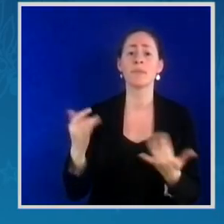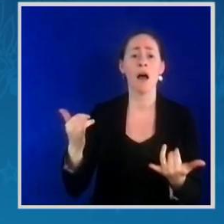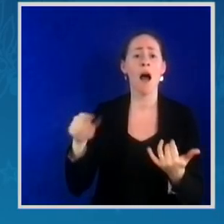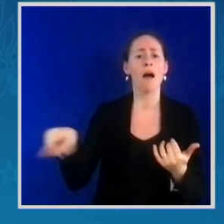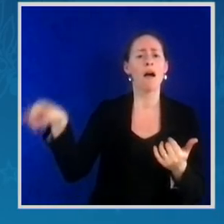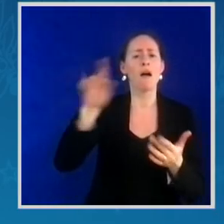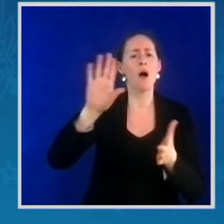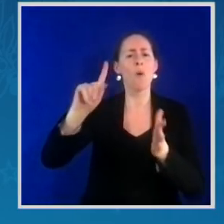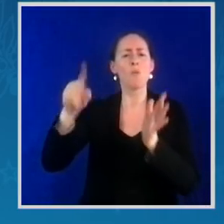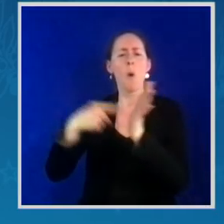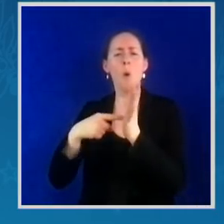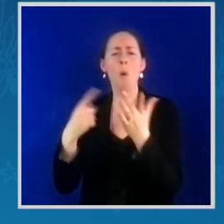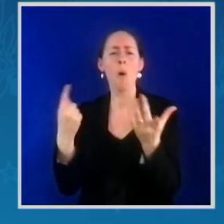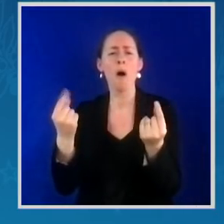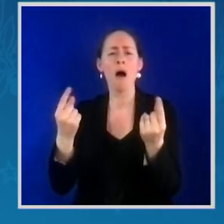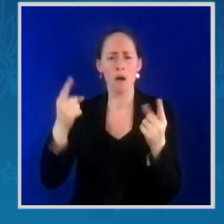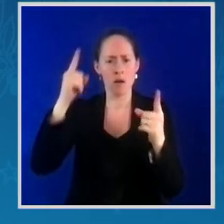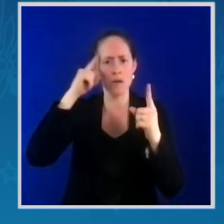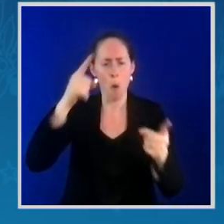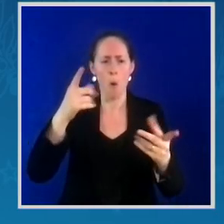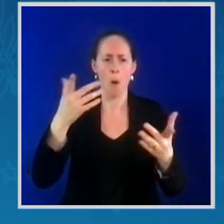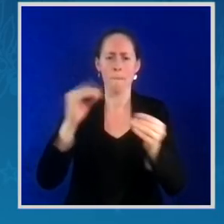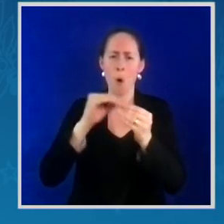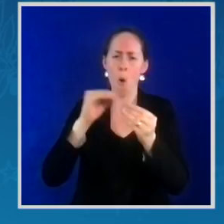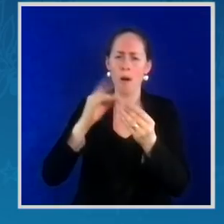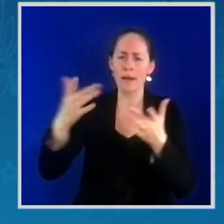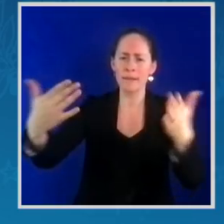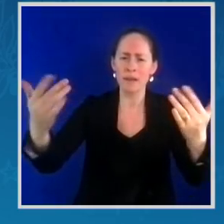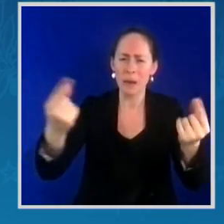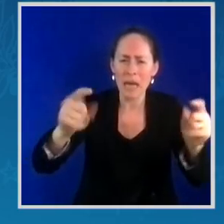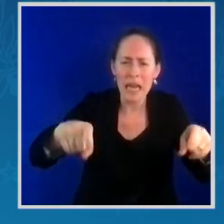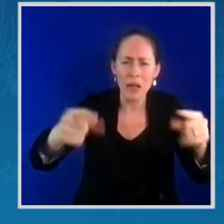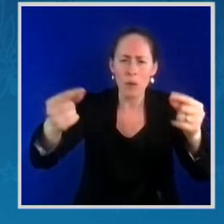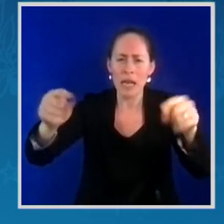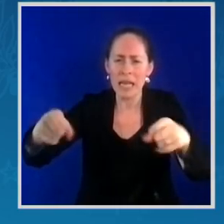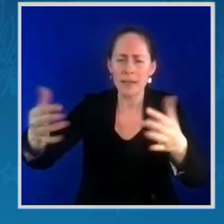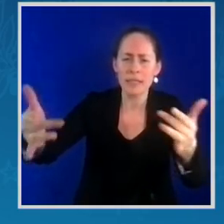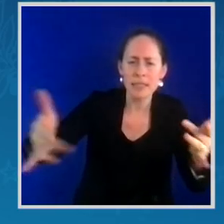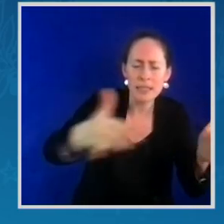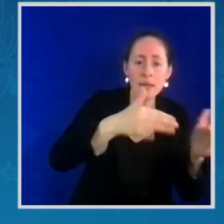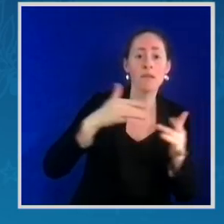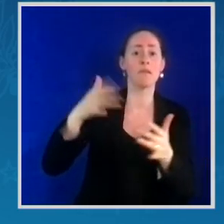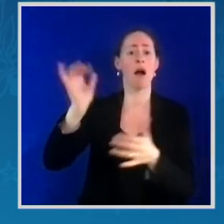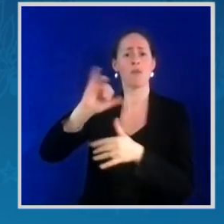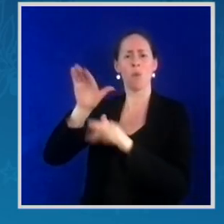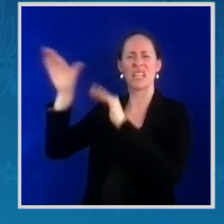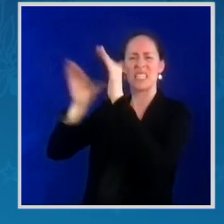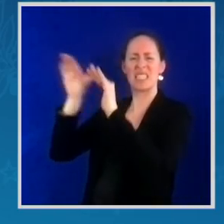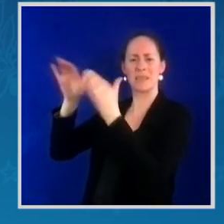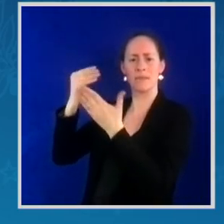from our friends around the globe to renew their focus on this region of the country, understanding the needs that exist here,